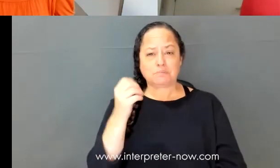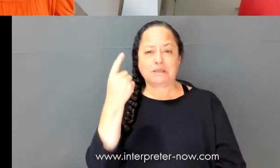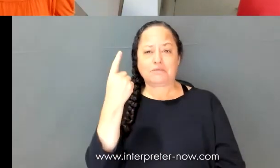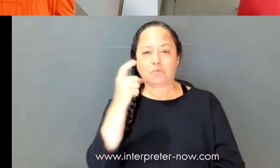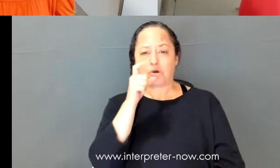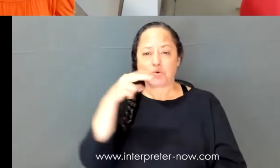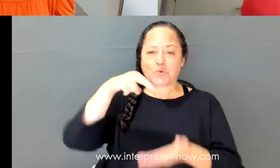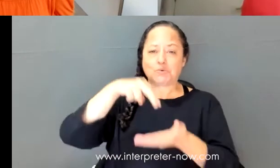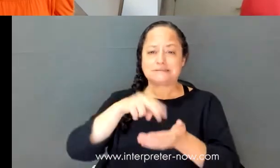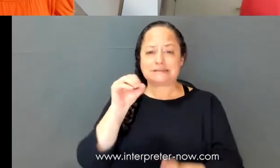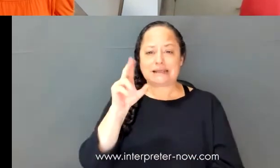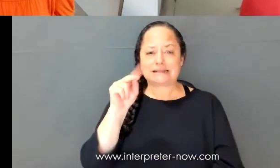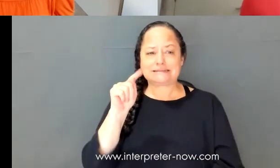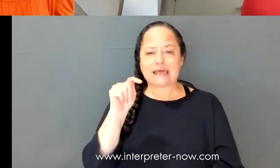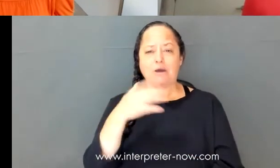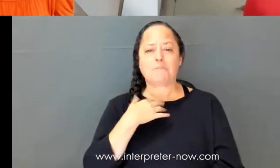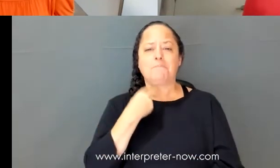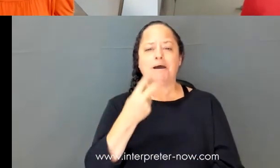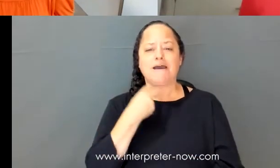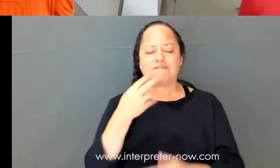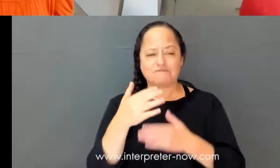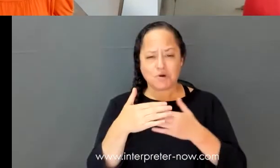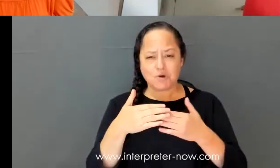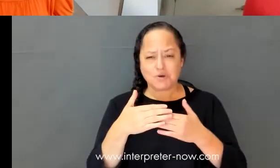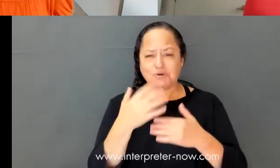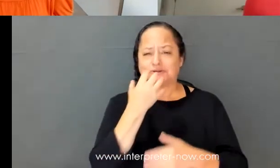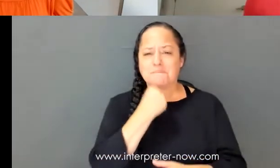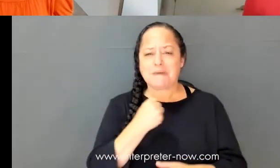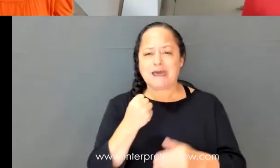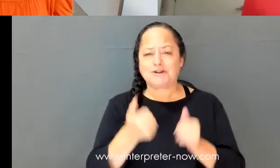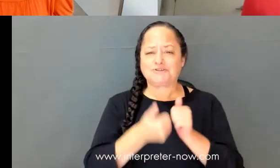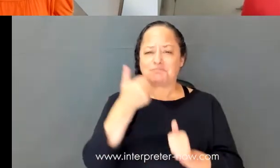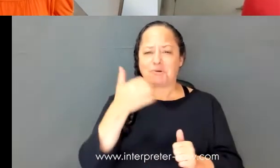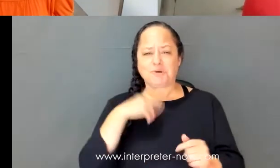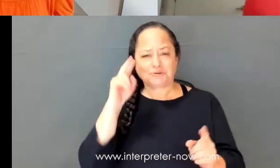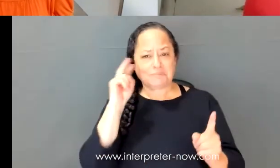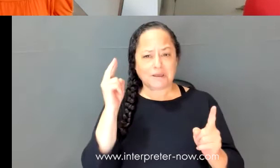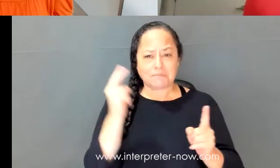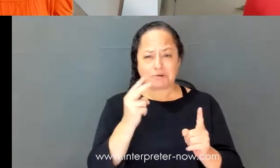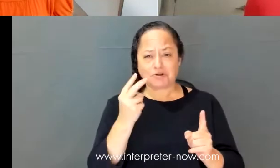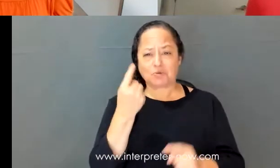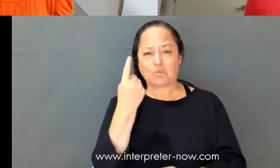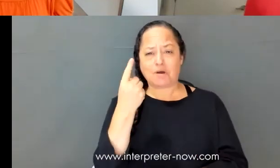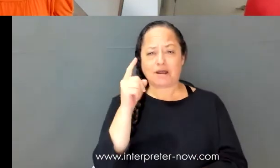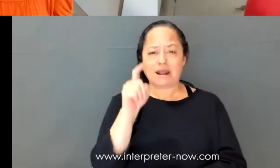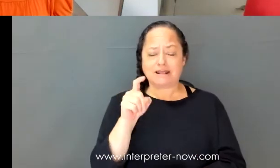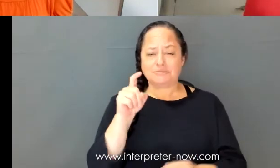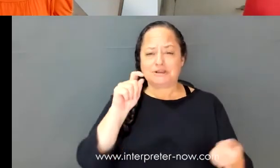or "It's my voice that matters the most." or "My perspective has to be the one that changes everyone's minds."